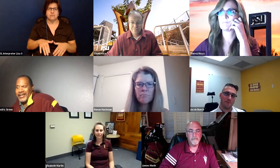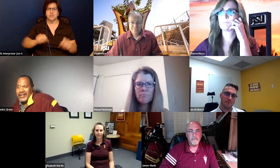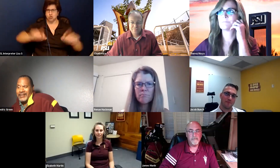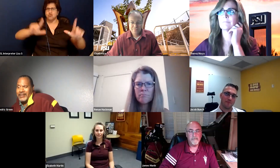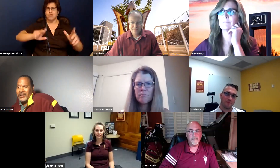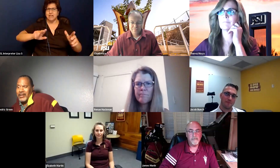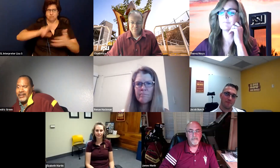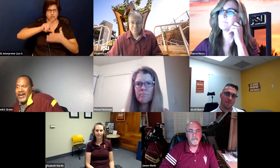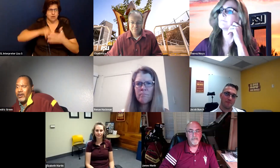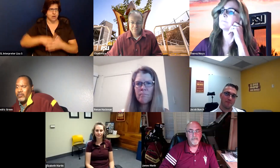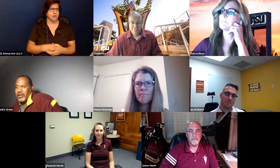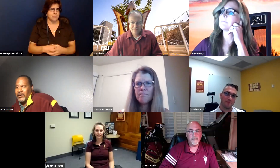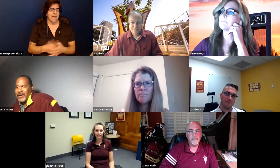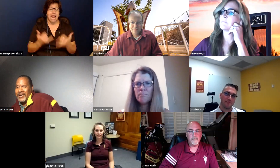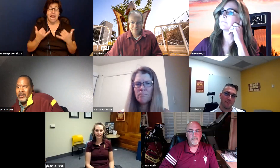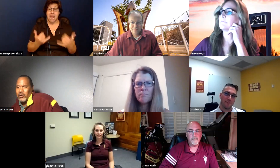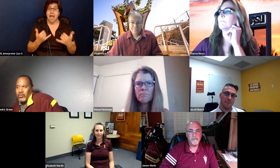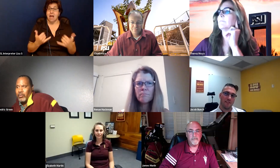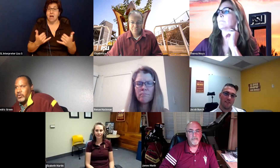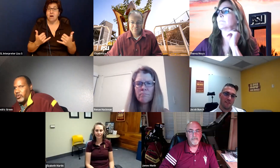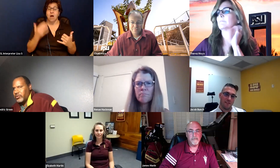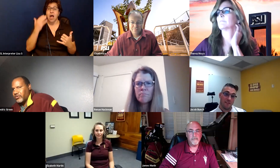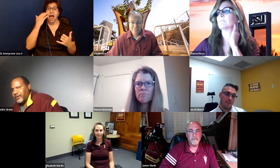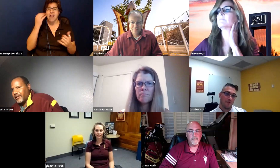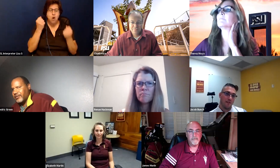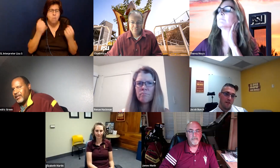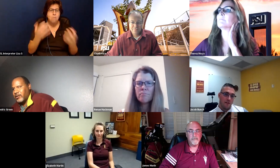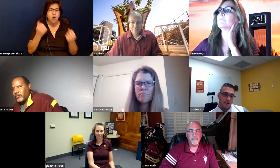And now, you know, I know multiple screener readers.